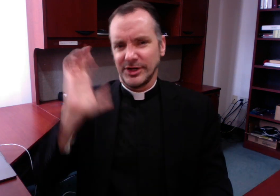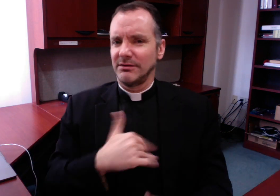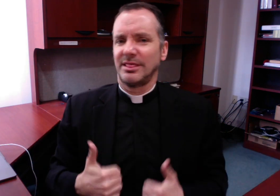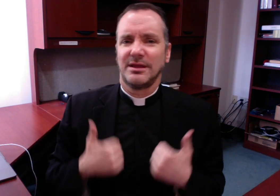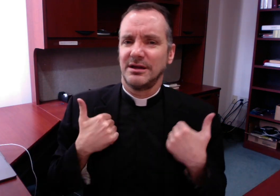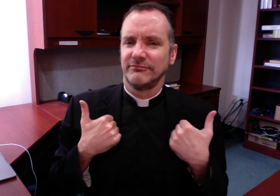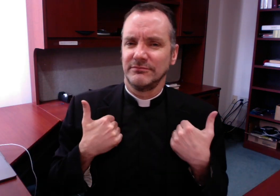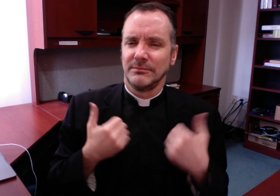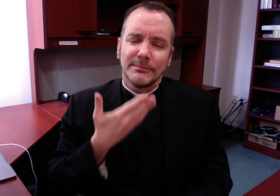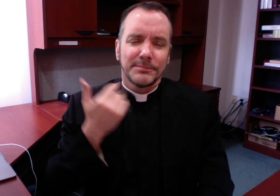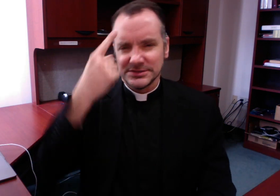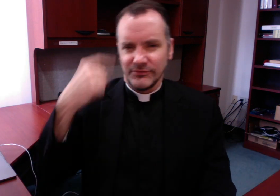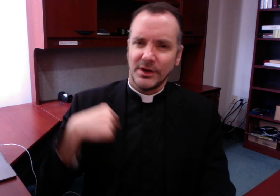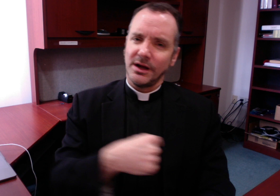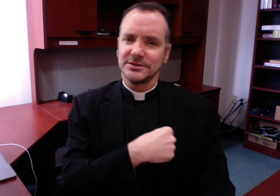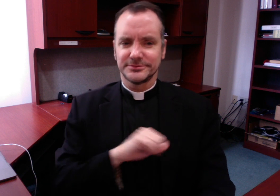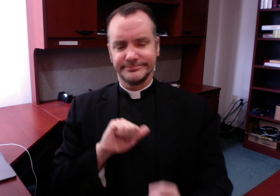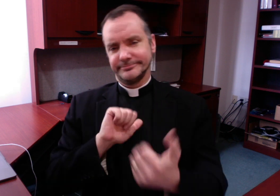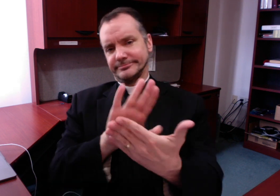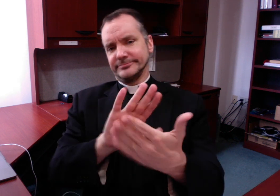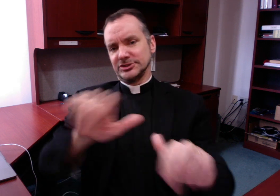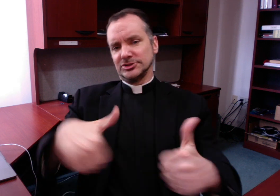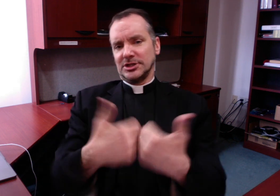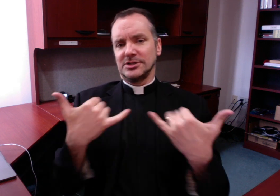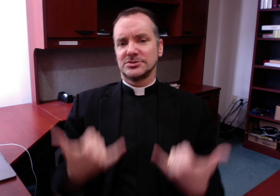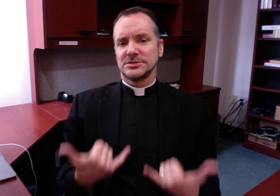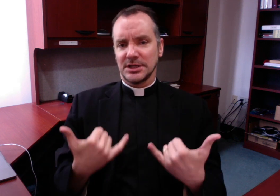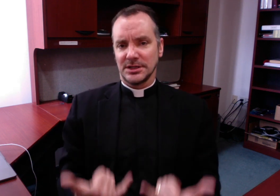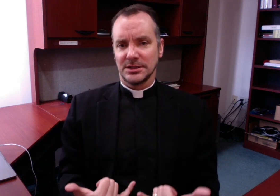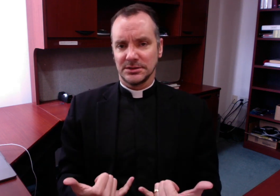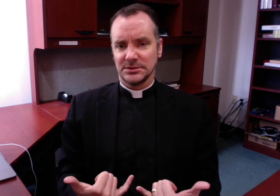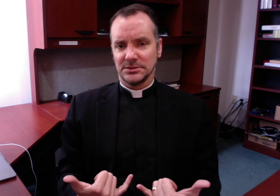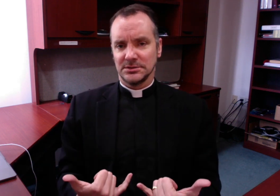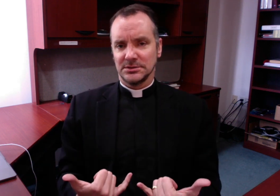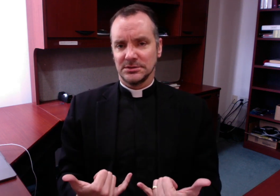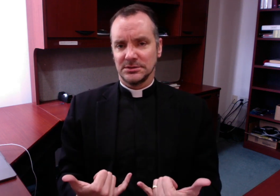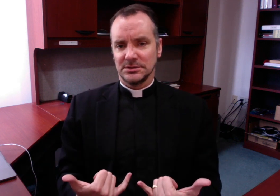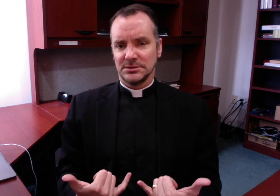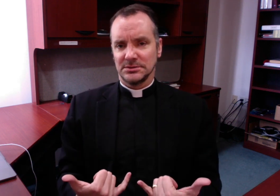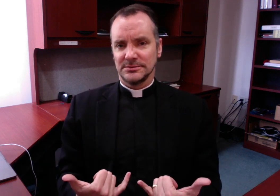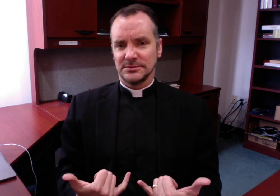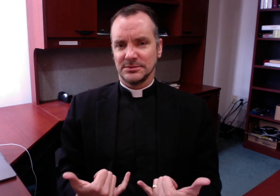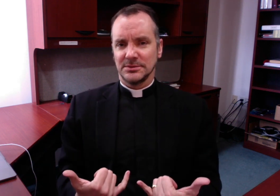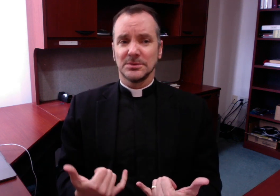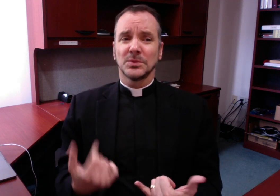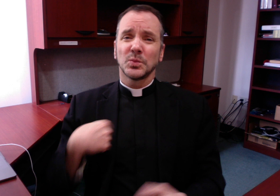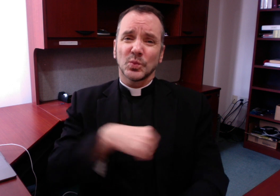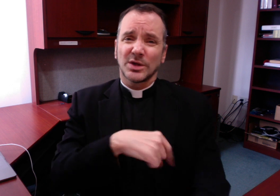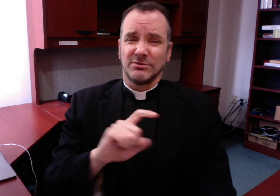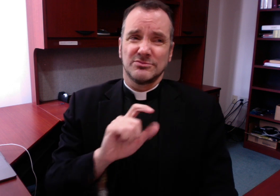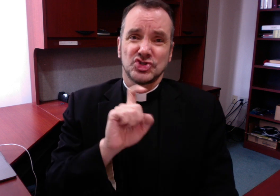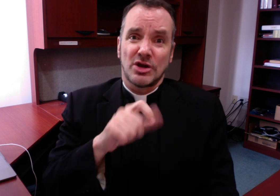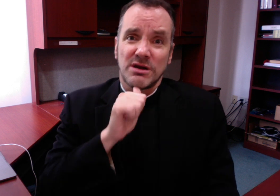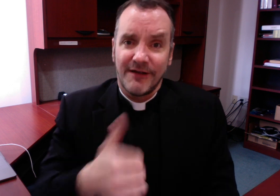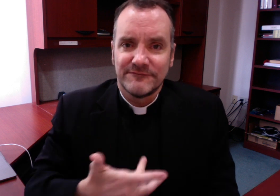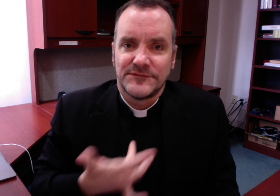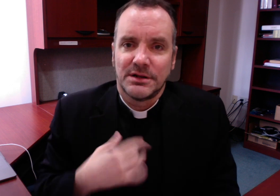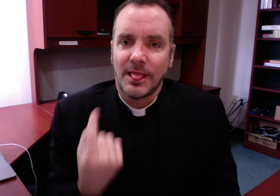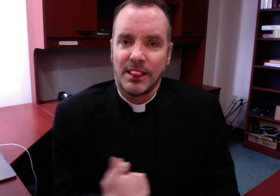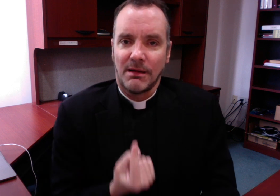better for us to live with when we face our challenges today? We must not feel